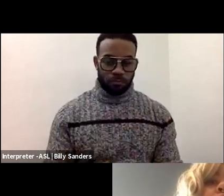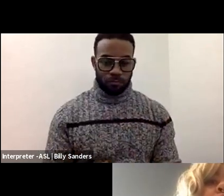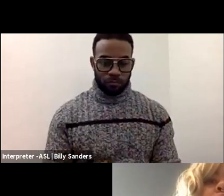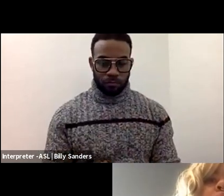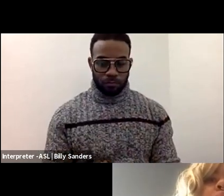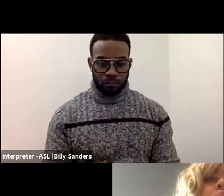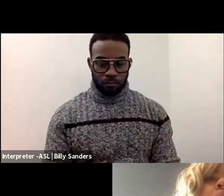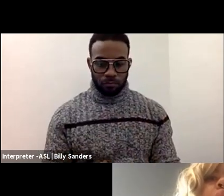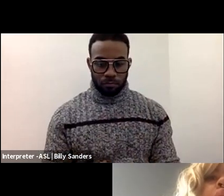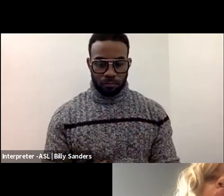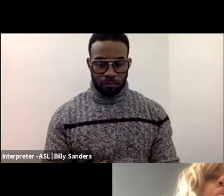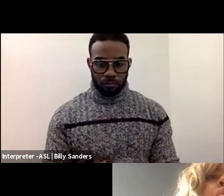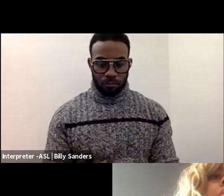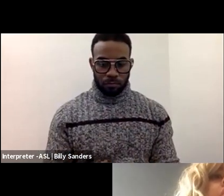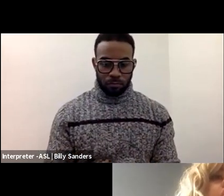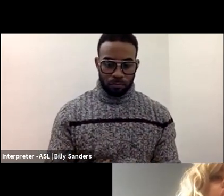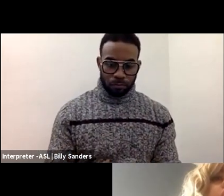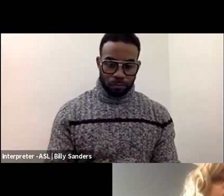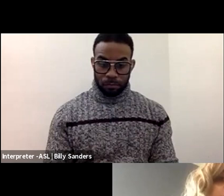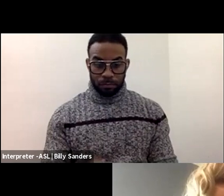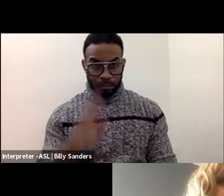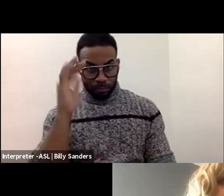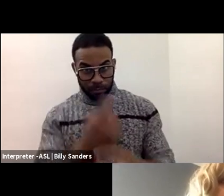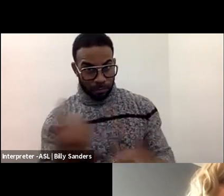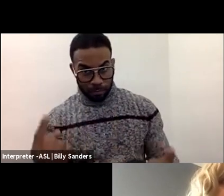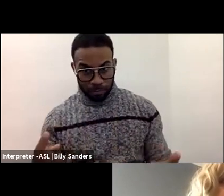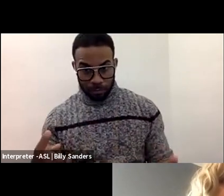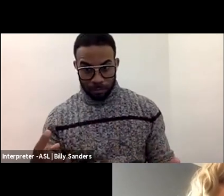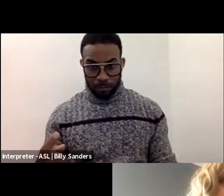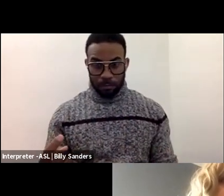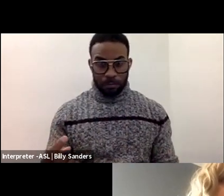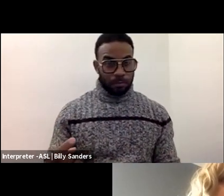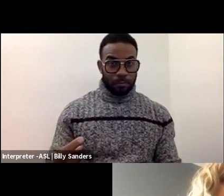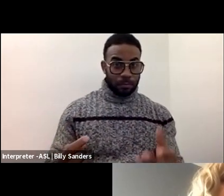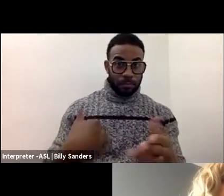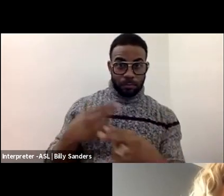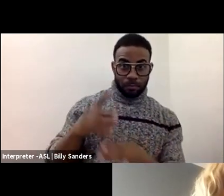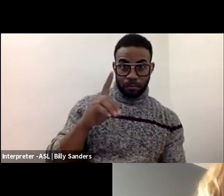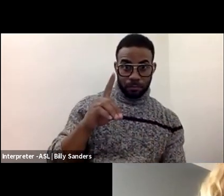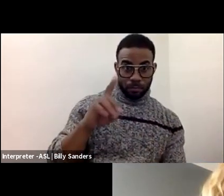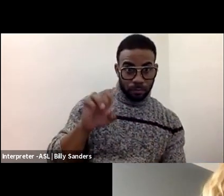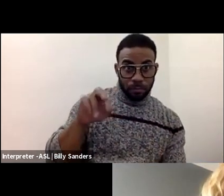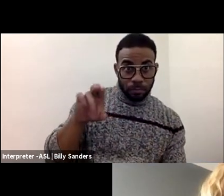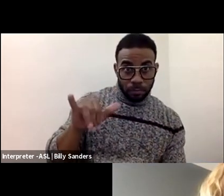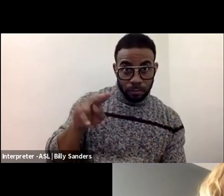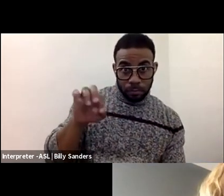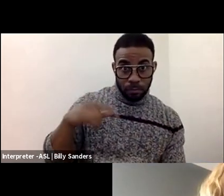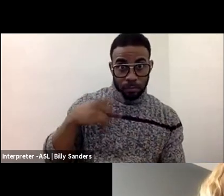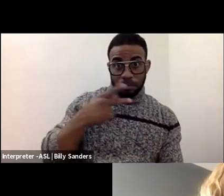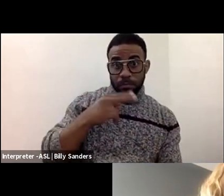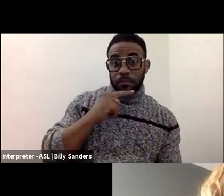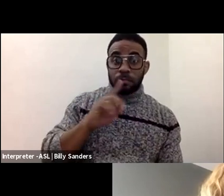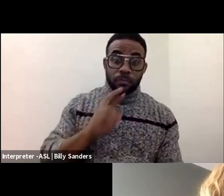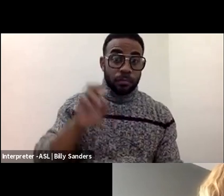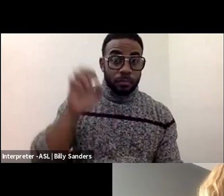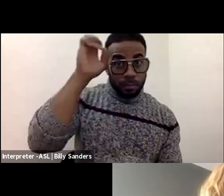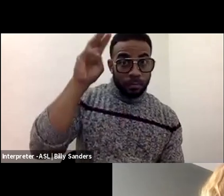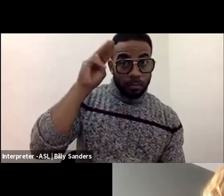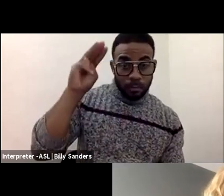Hi, everybody. My name is D'Arcee Neal and my pronouns are he/him, they/them.